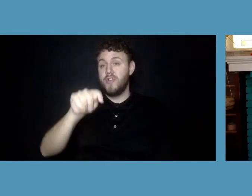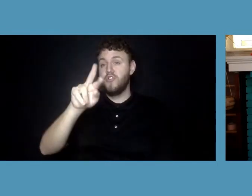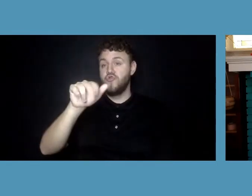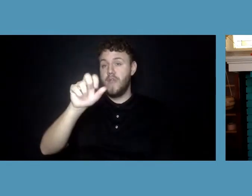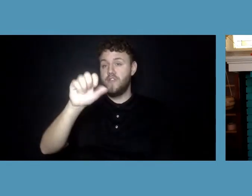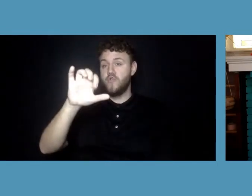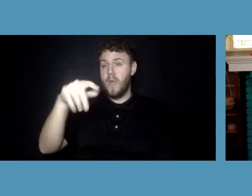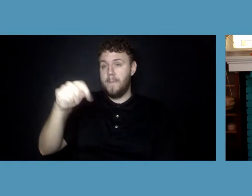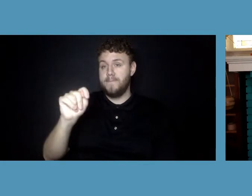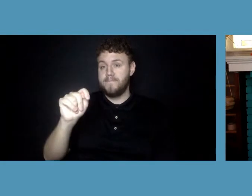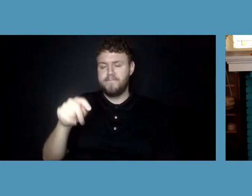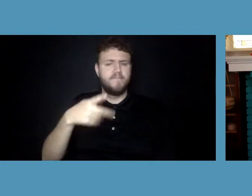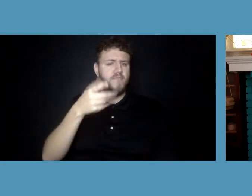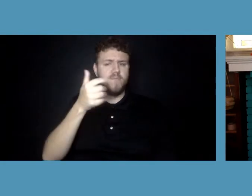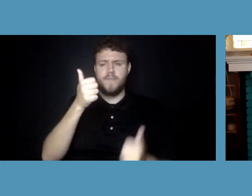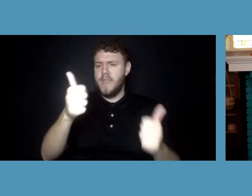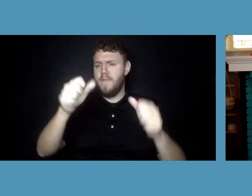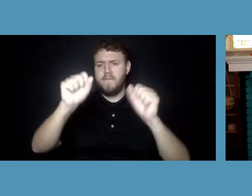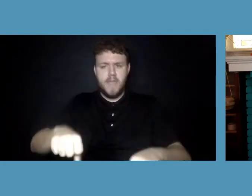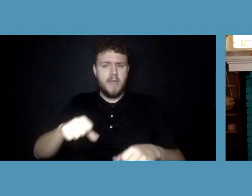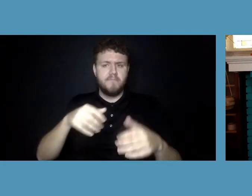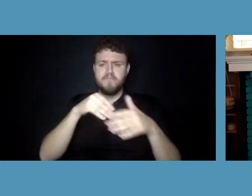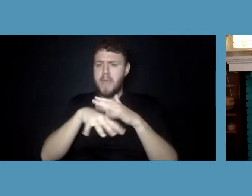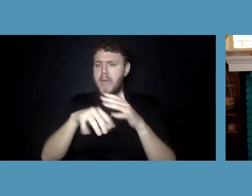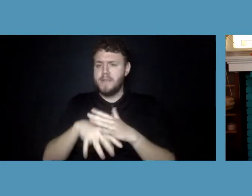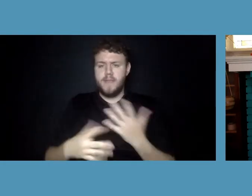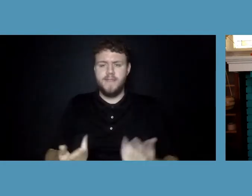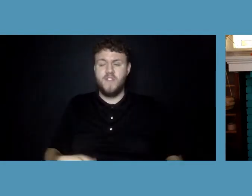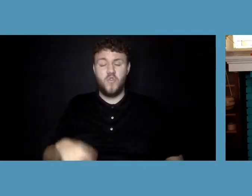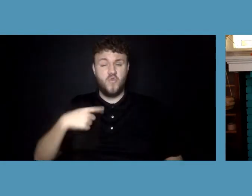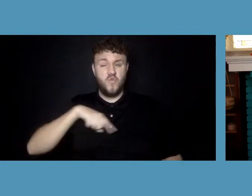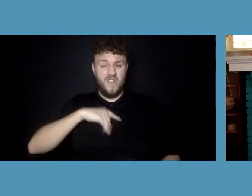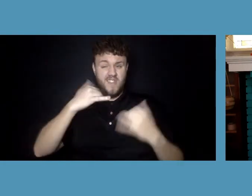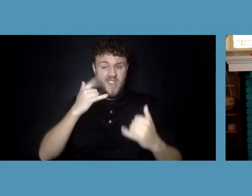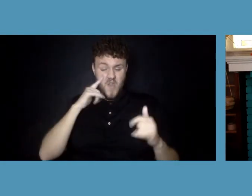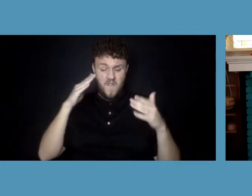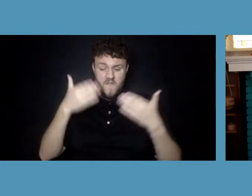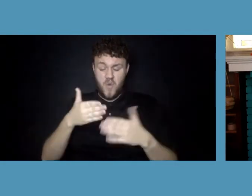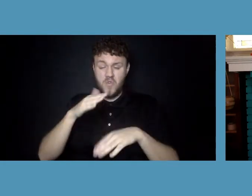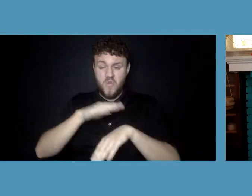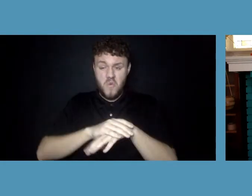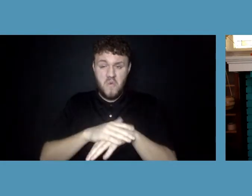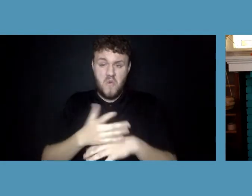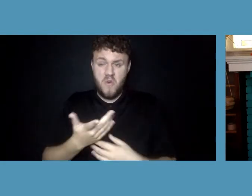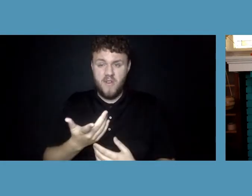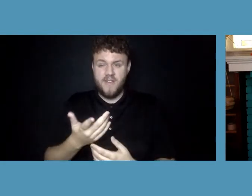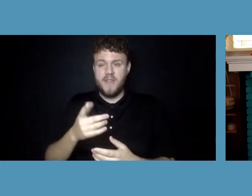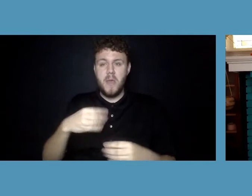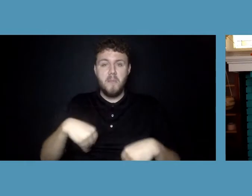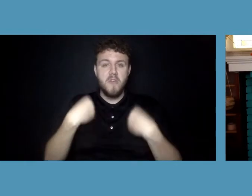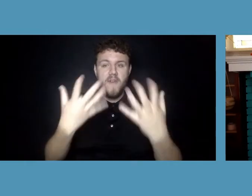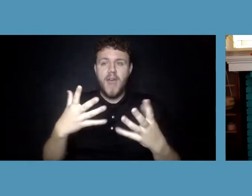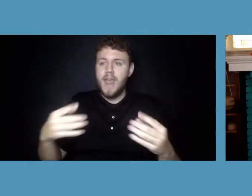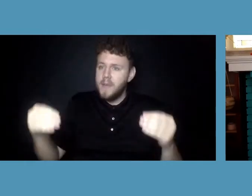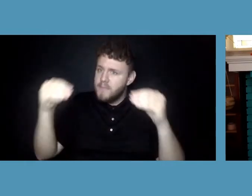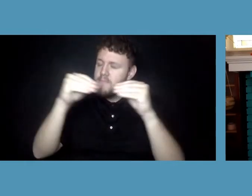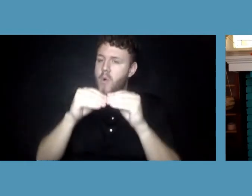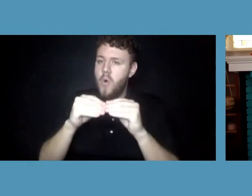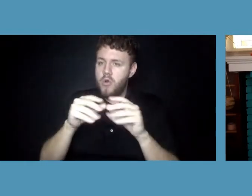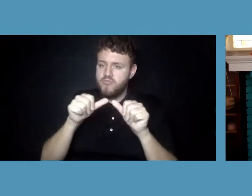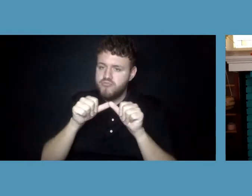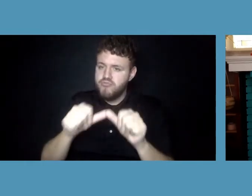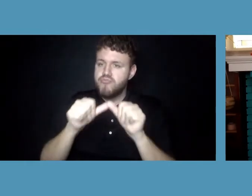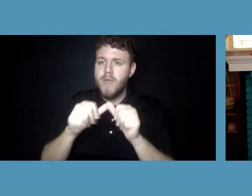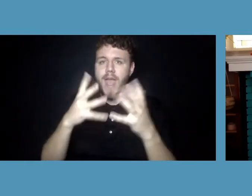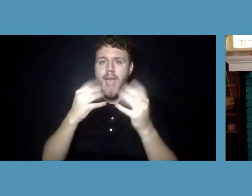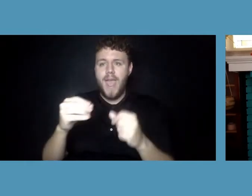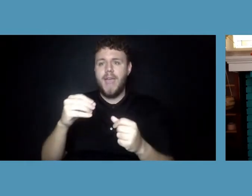convenience. Now we are focusing on providing more consistent and thorough visual and audio descriptions.